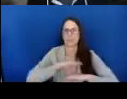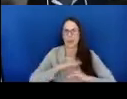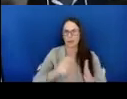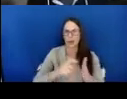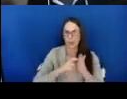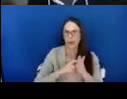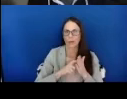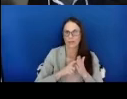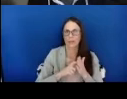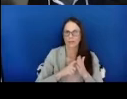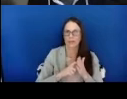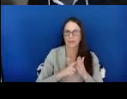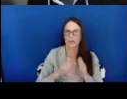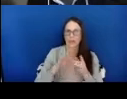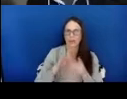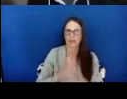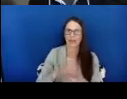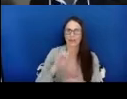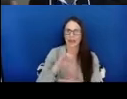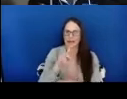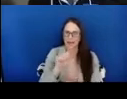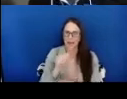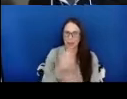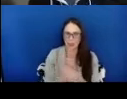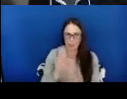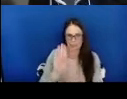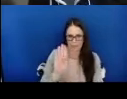16:19:50 Part B. 16:19:52 So even prior to the pandemic. When